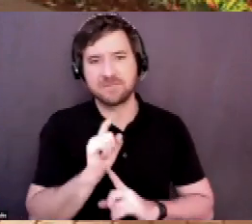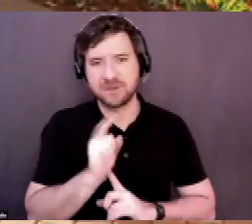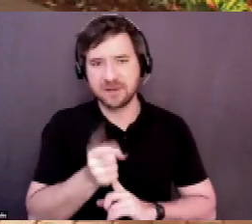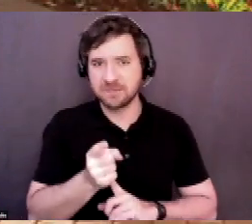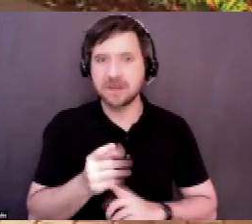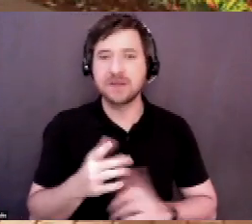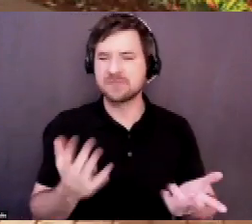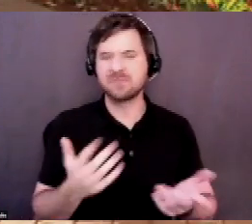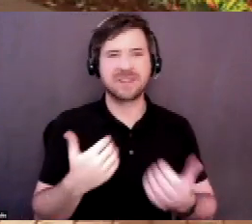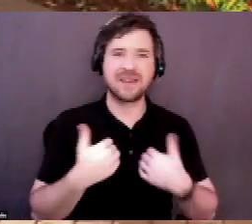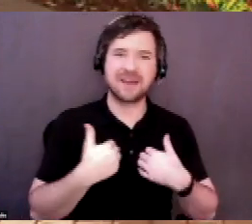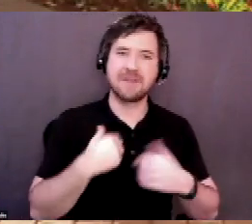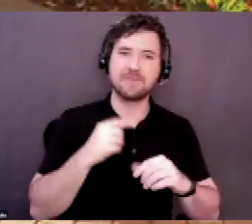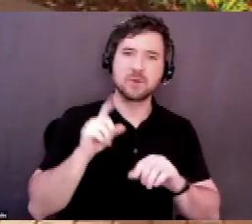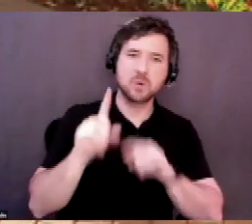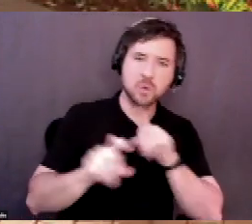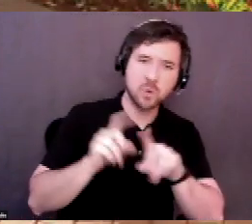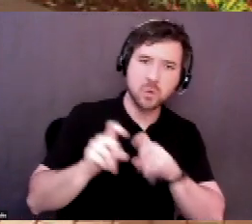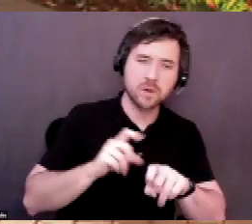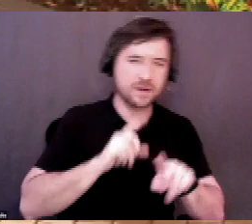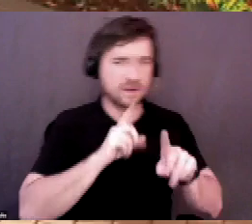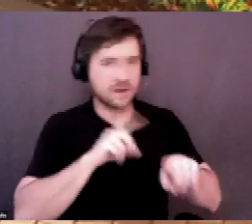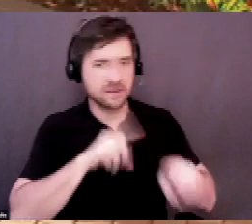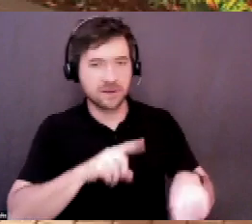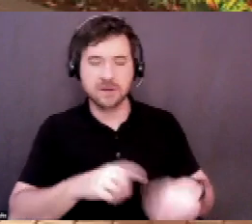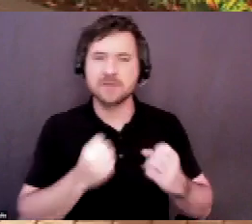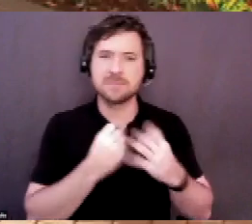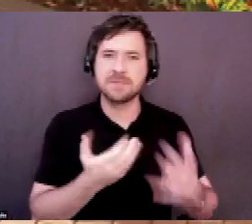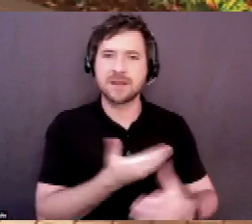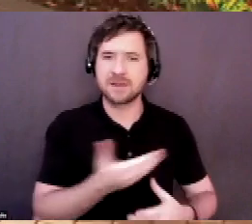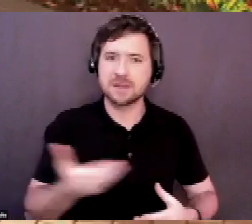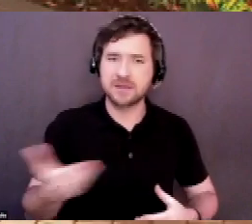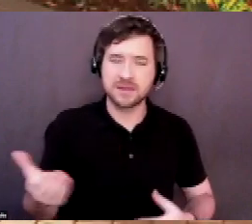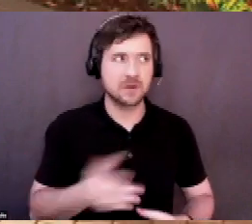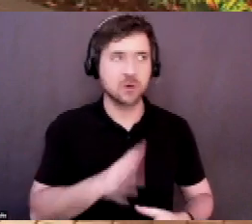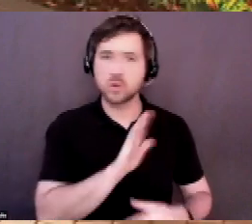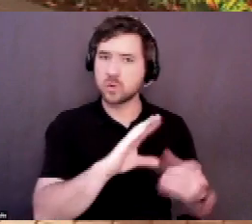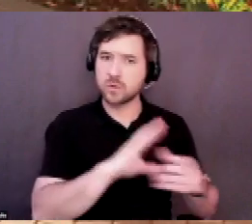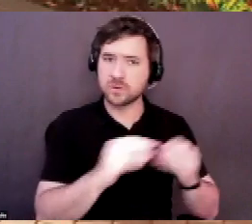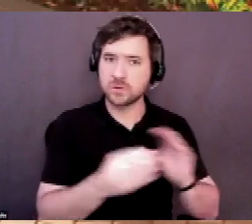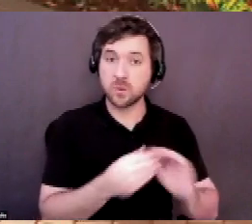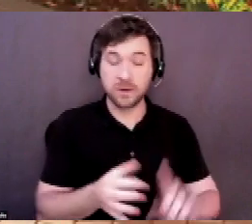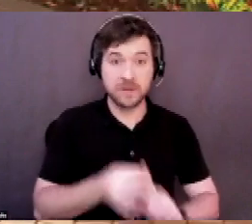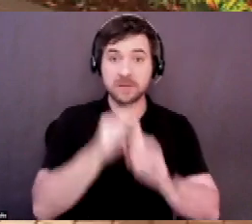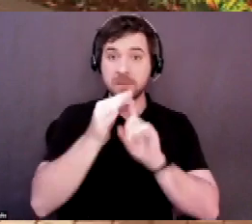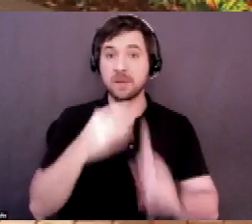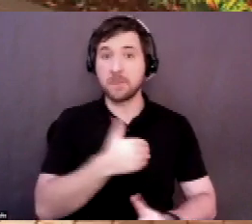especially around the breastfeeding piece that I could relate to. And I think we have